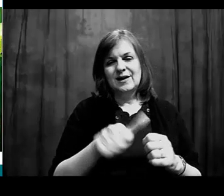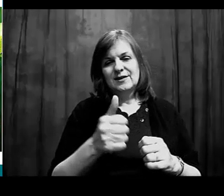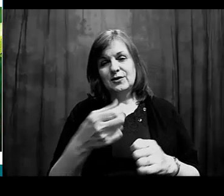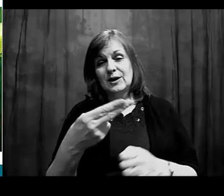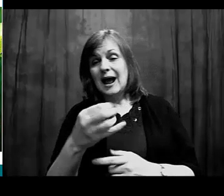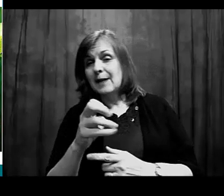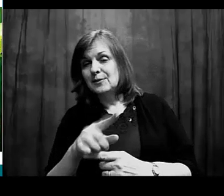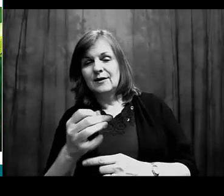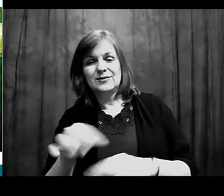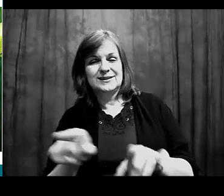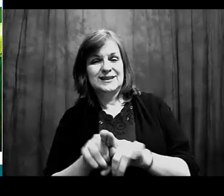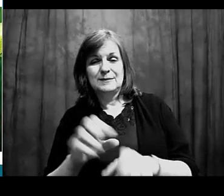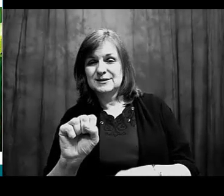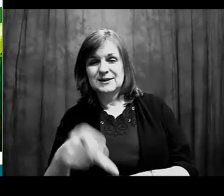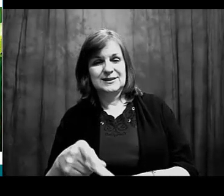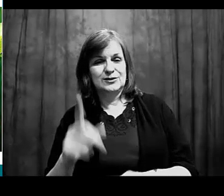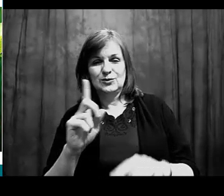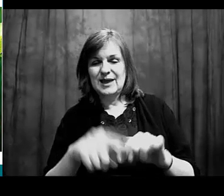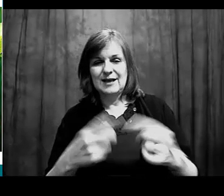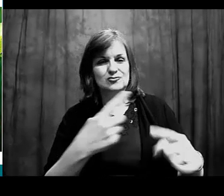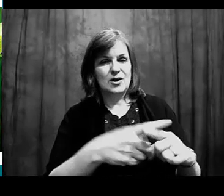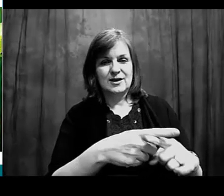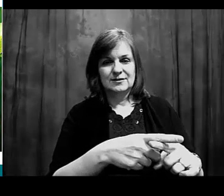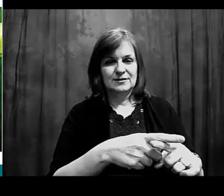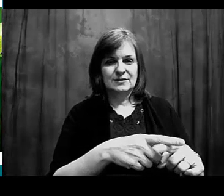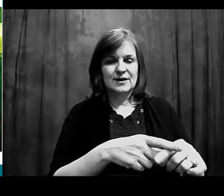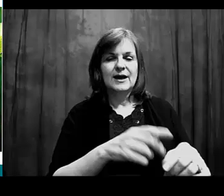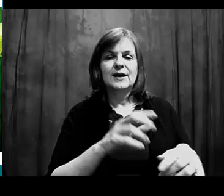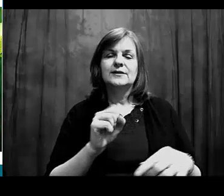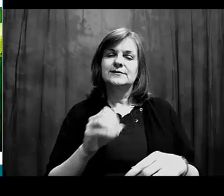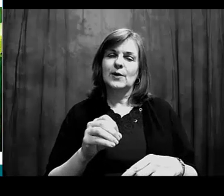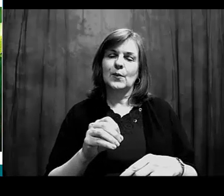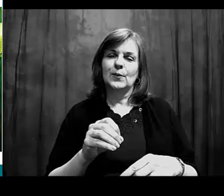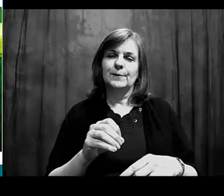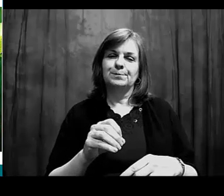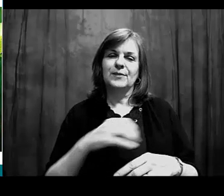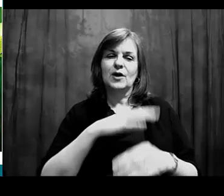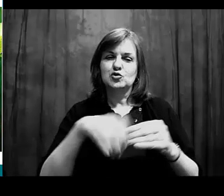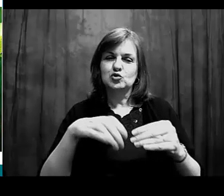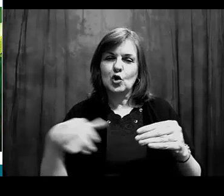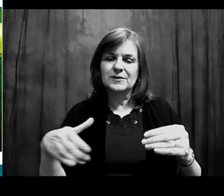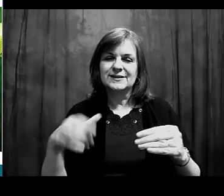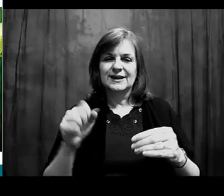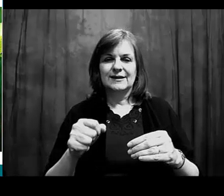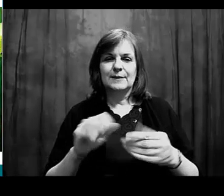you can't cross it too another hybrid of the same species [hybrid species]